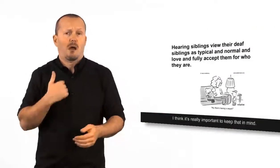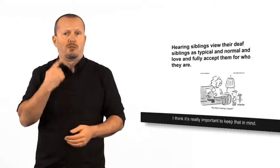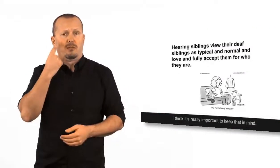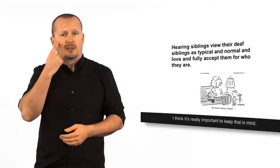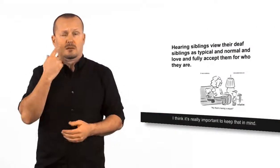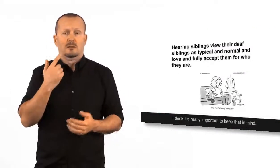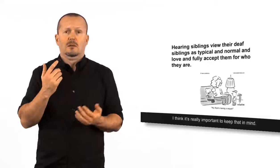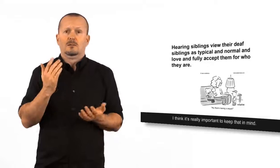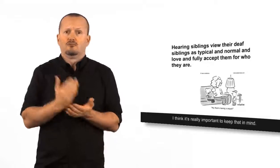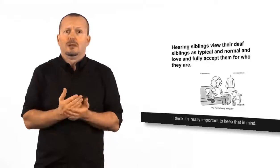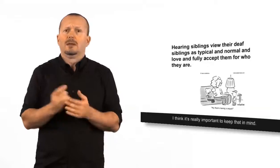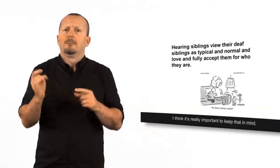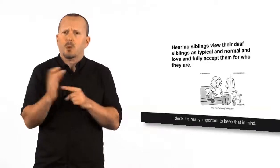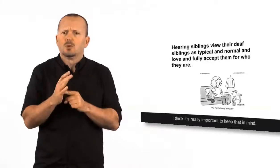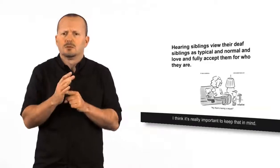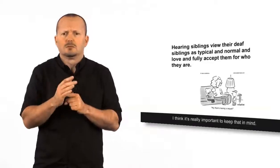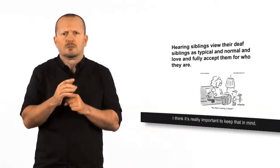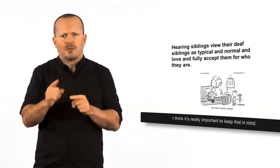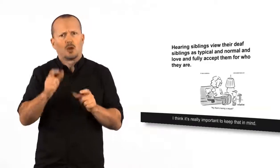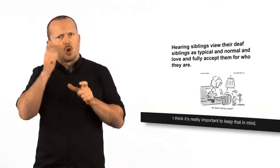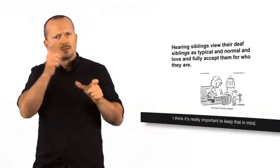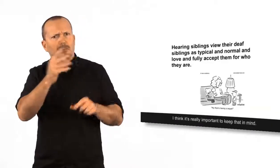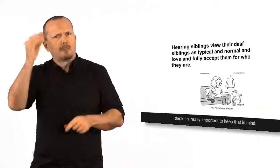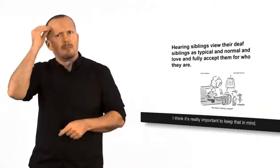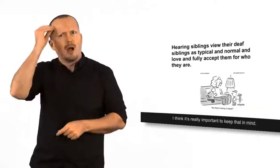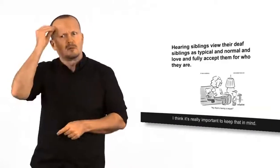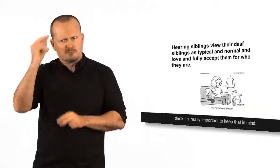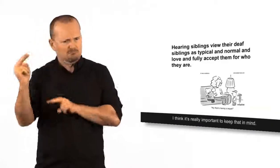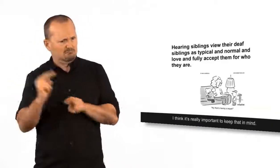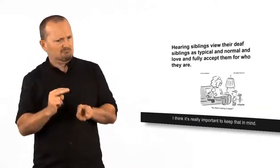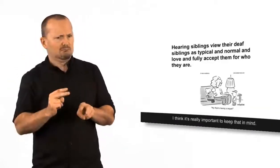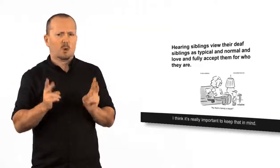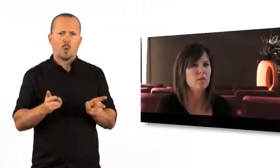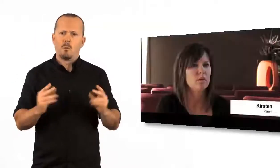Liz: I think it’s really important to keep that in mind.